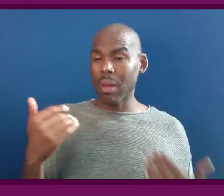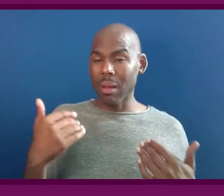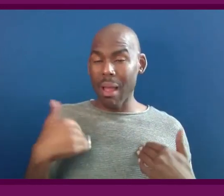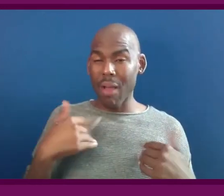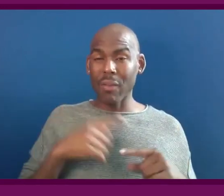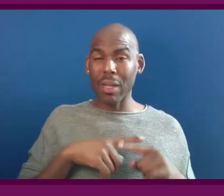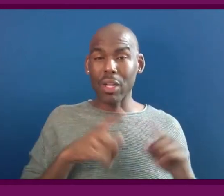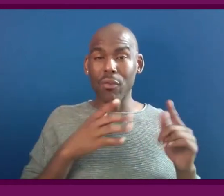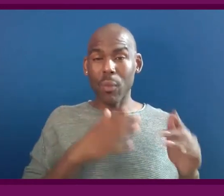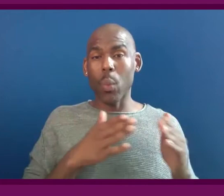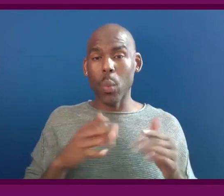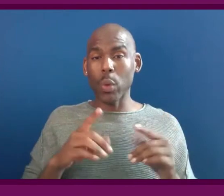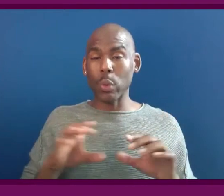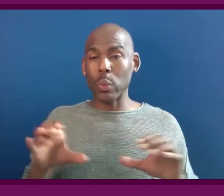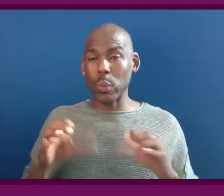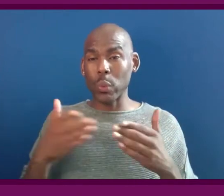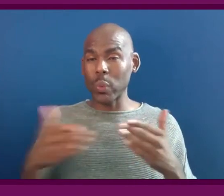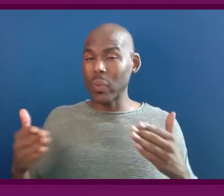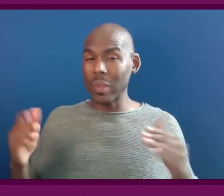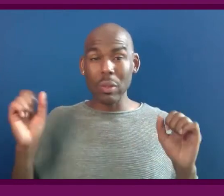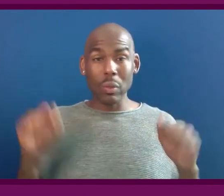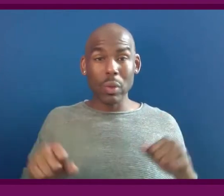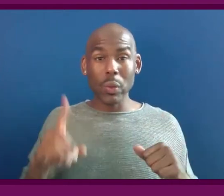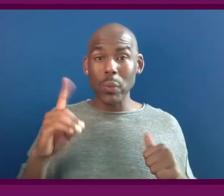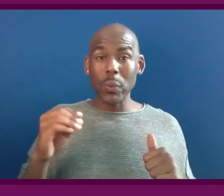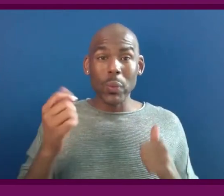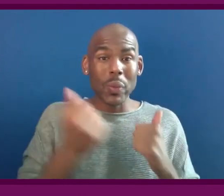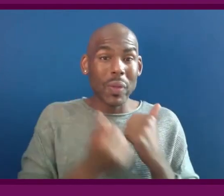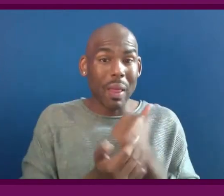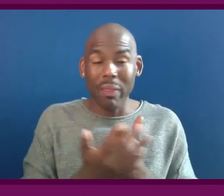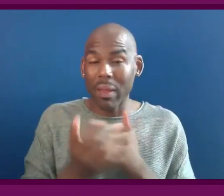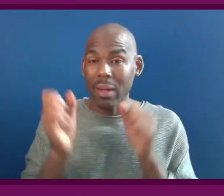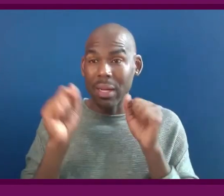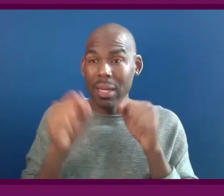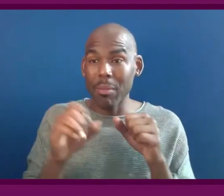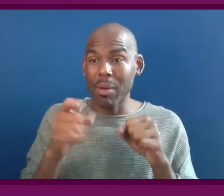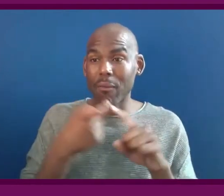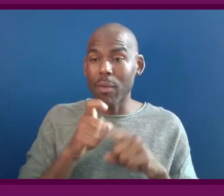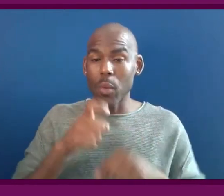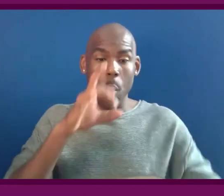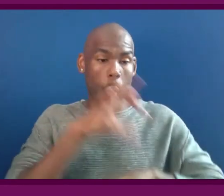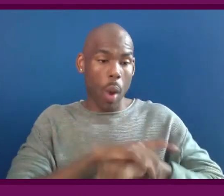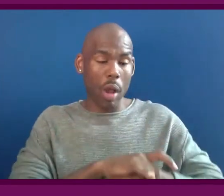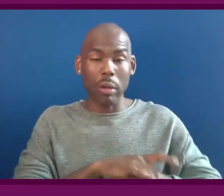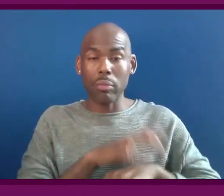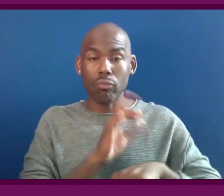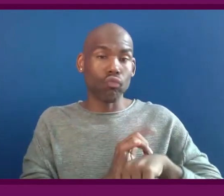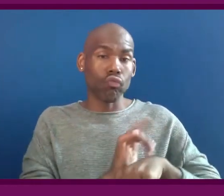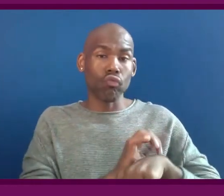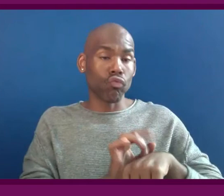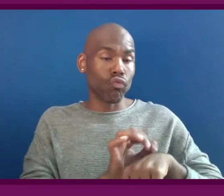different way to do things. You guys can do everything that is needed to be done from your watch.